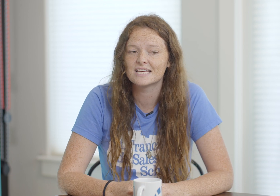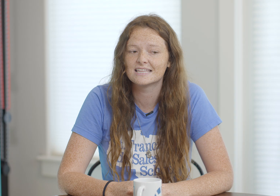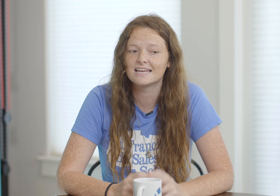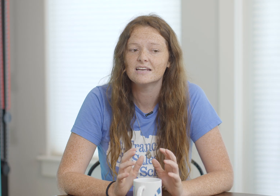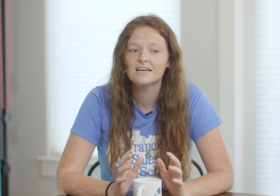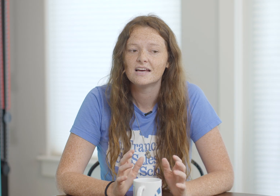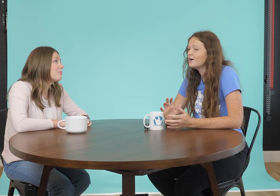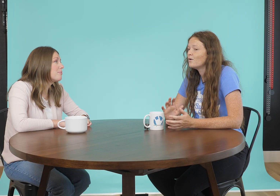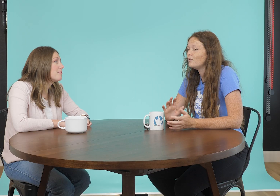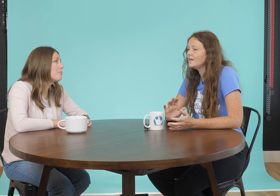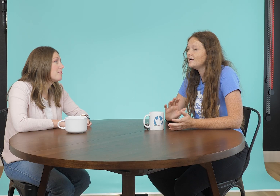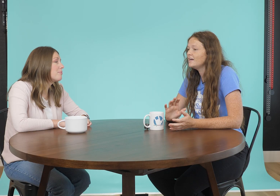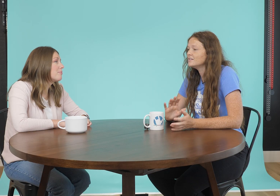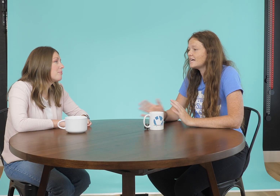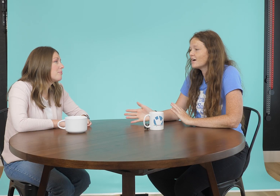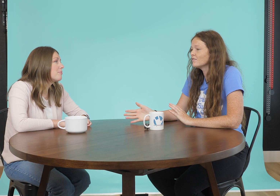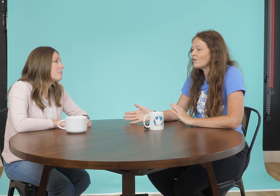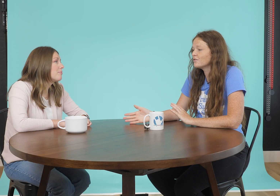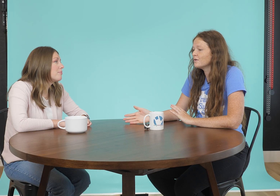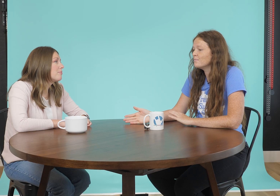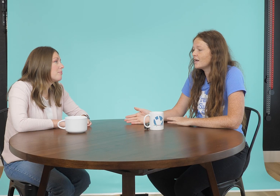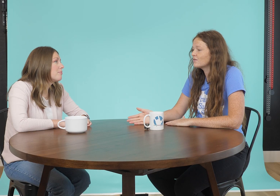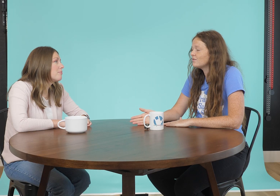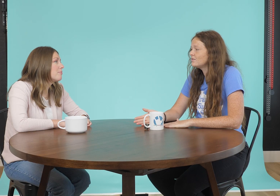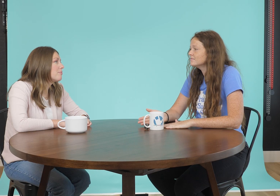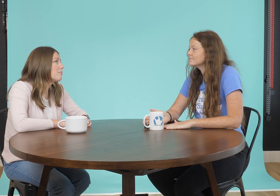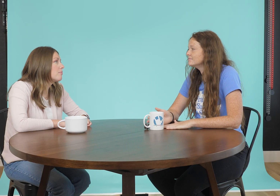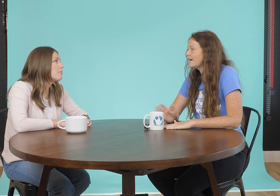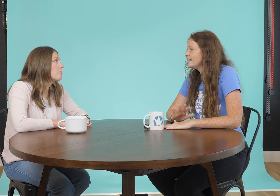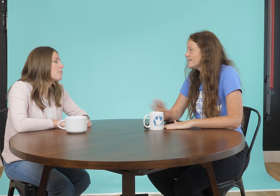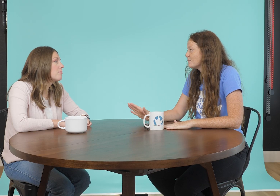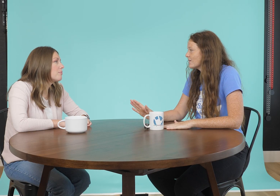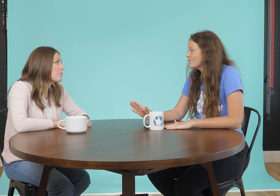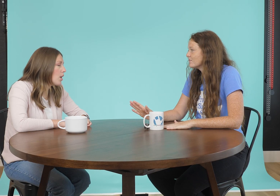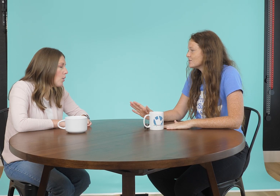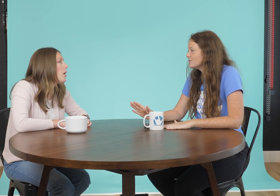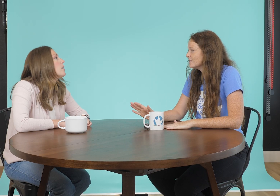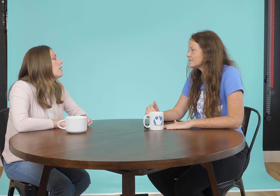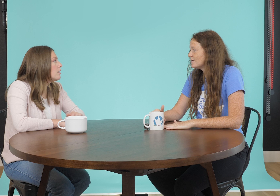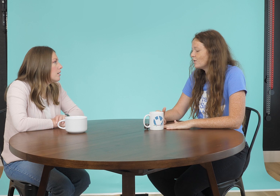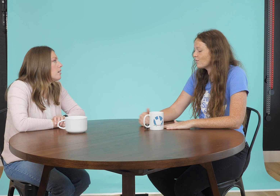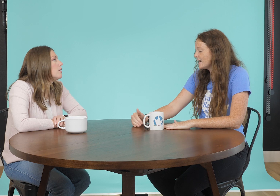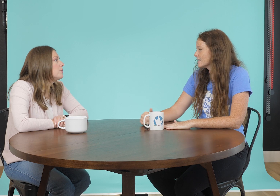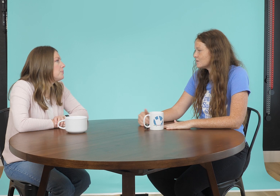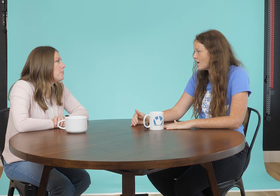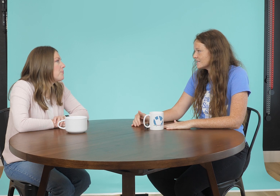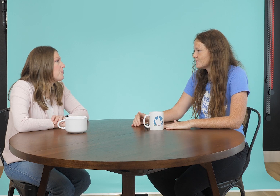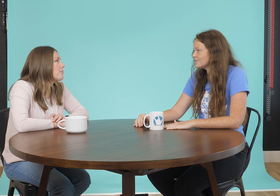And then we take care of all the medical anything medical for our students and we're right next to a hospital.